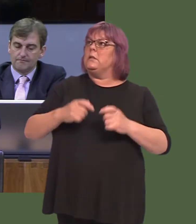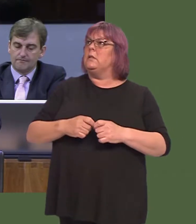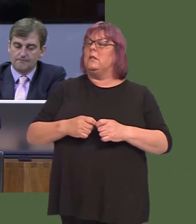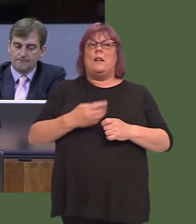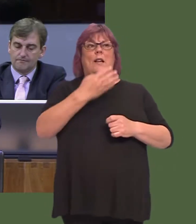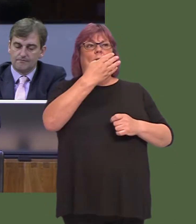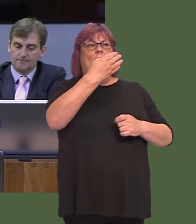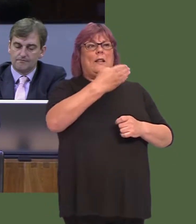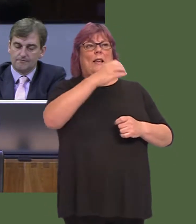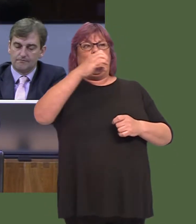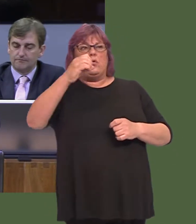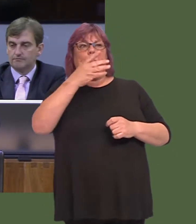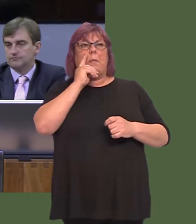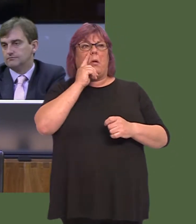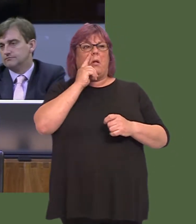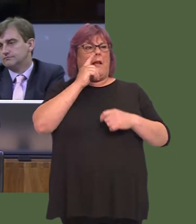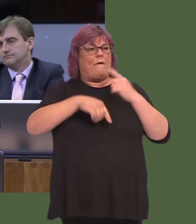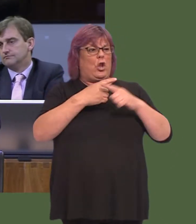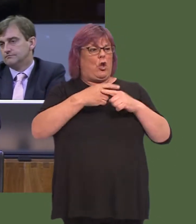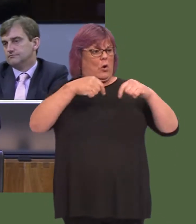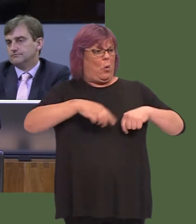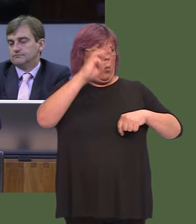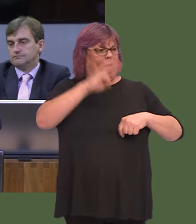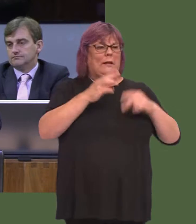Nine hundred people a year die of bowel cancer here in Wales.